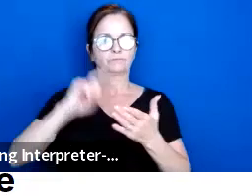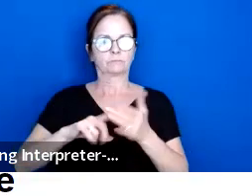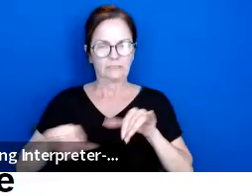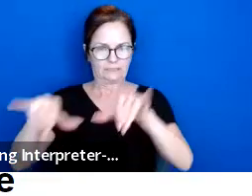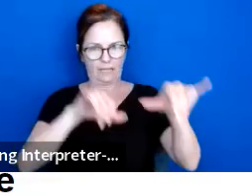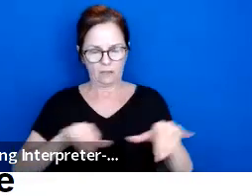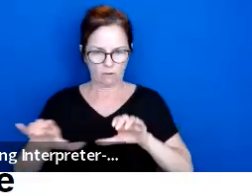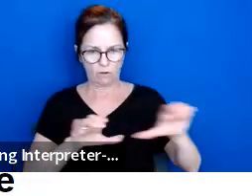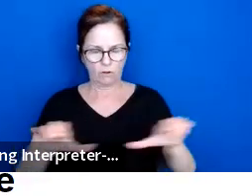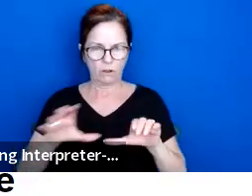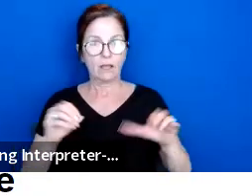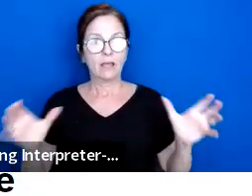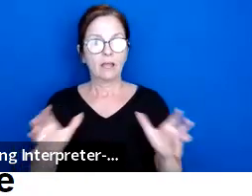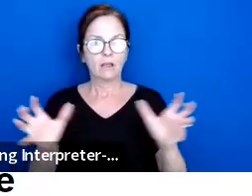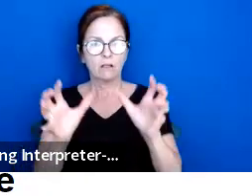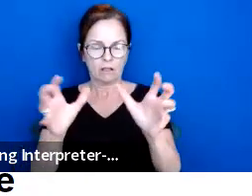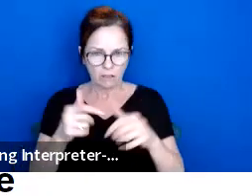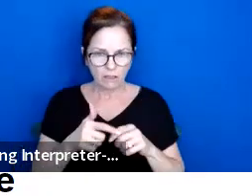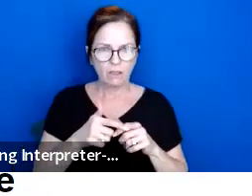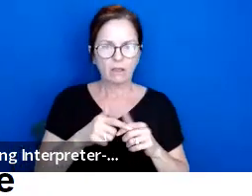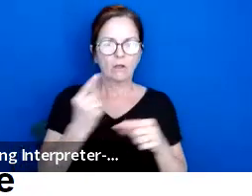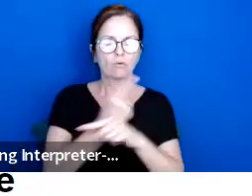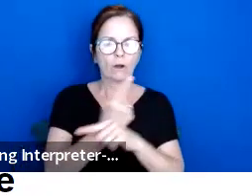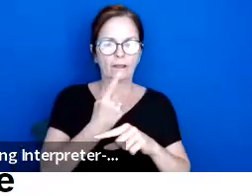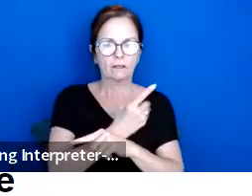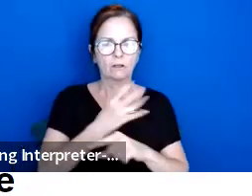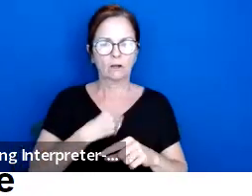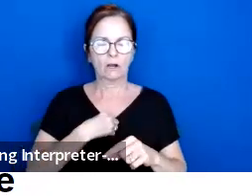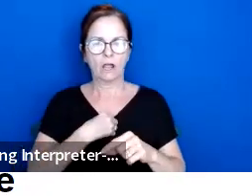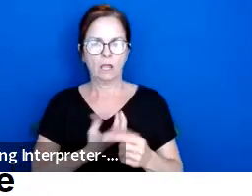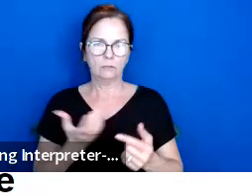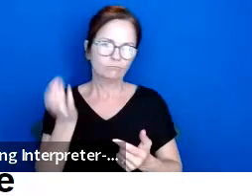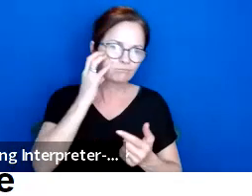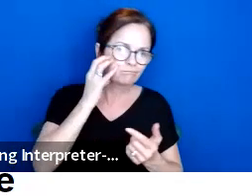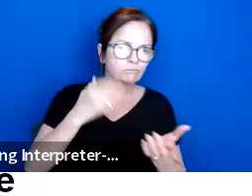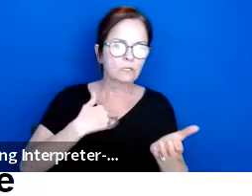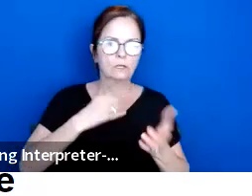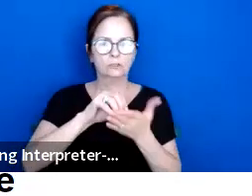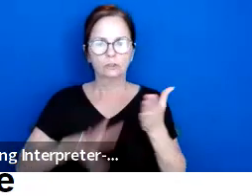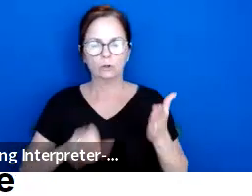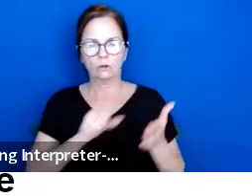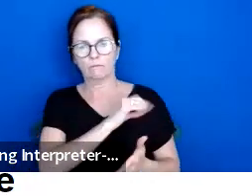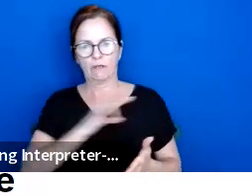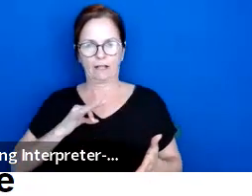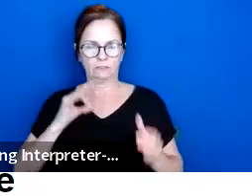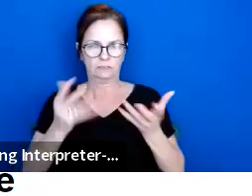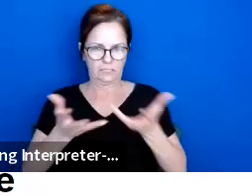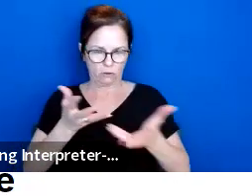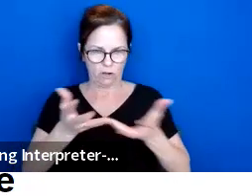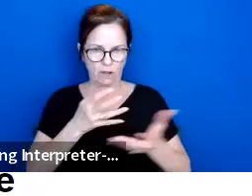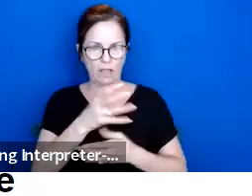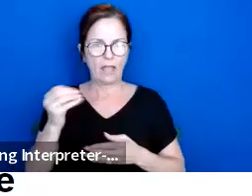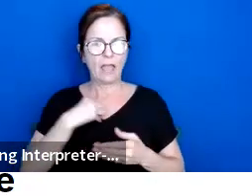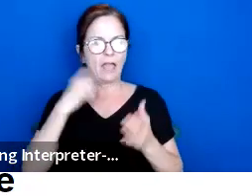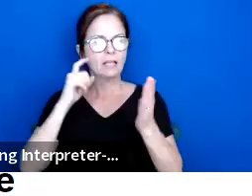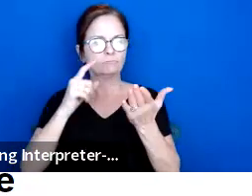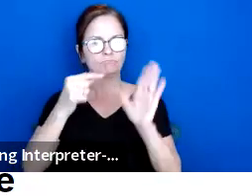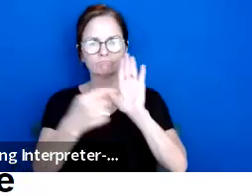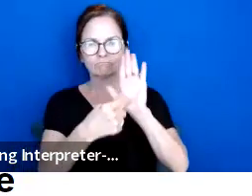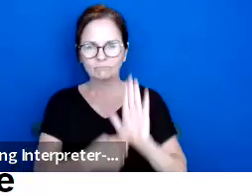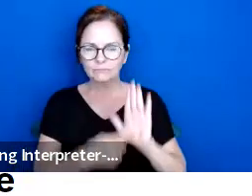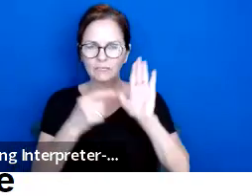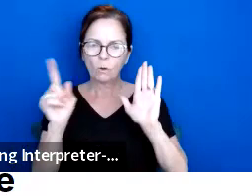2 encourage regular and substantive faculty student interaction. And to indicate areas where improvement is necessary or desirable.